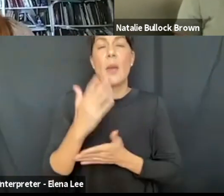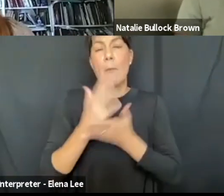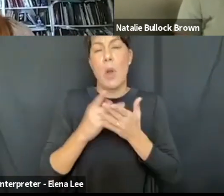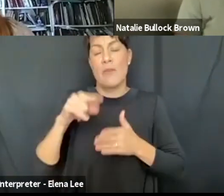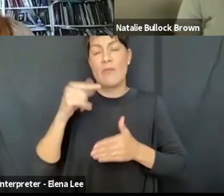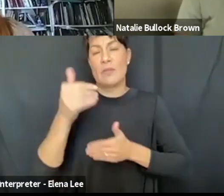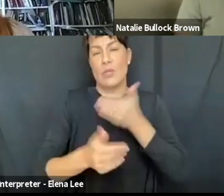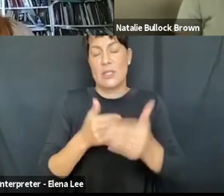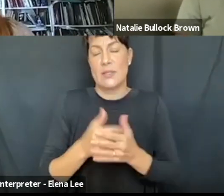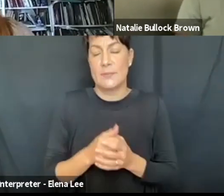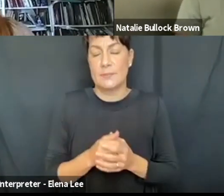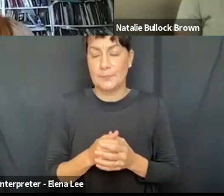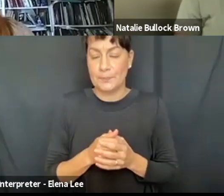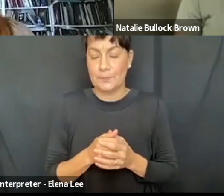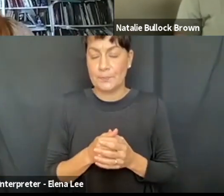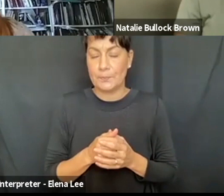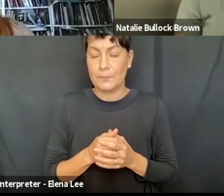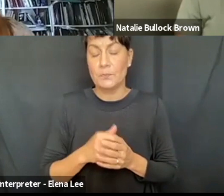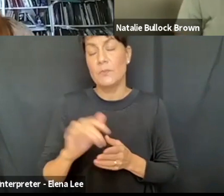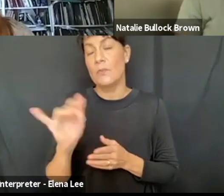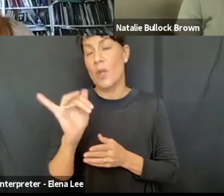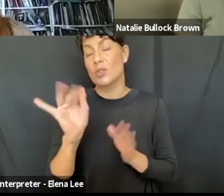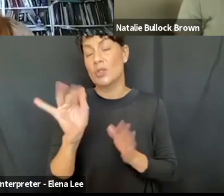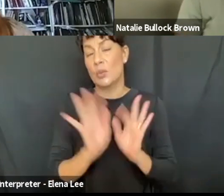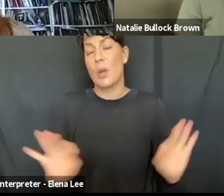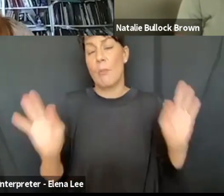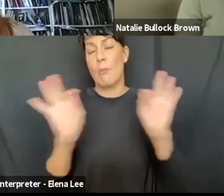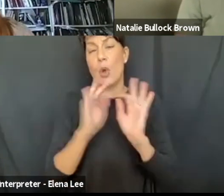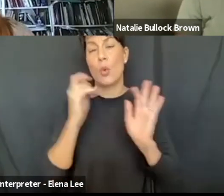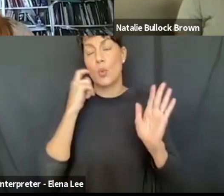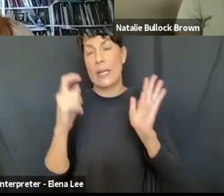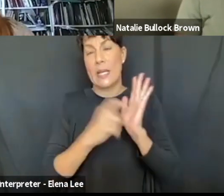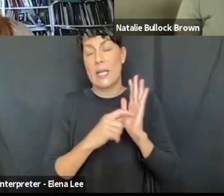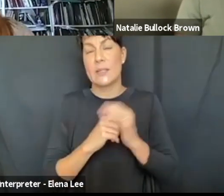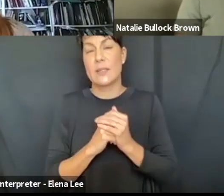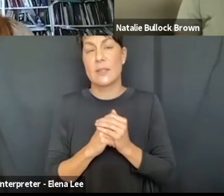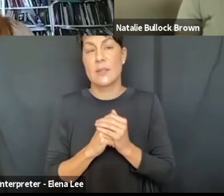And then I think also what's important for us to recognize as we look towards guidelines